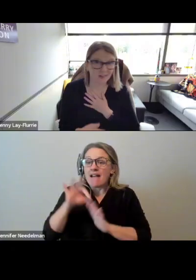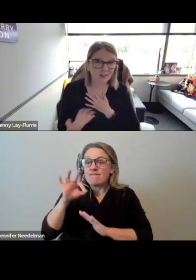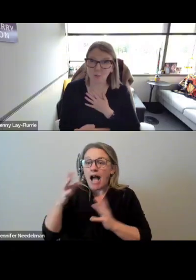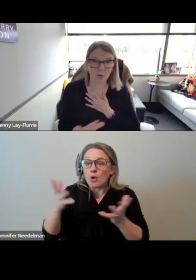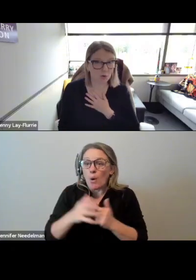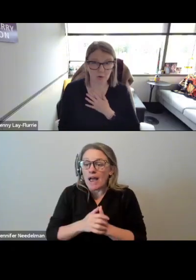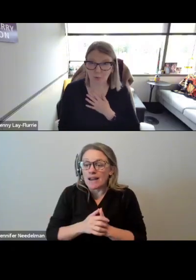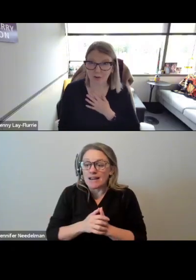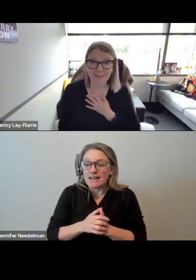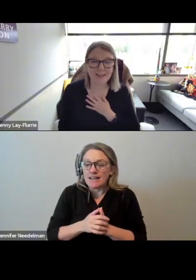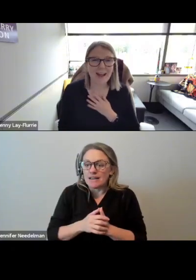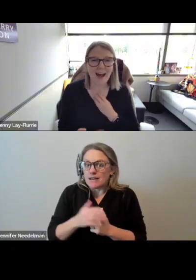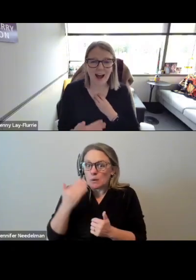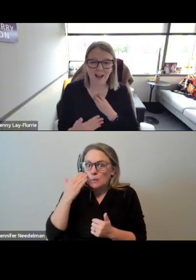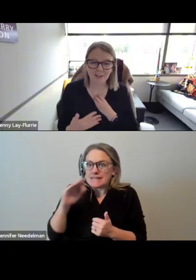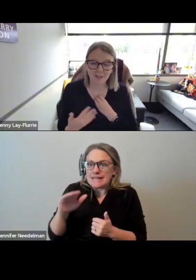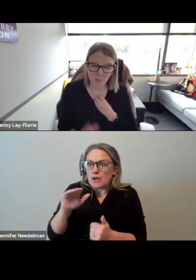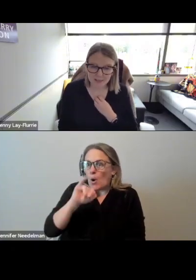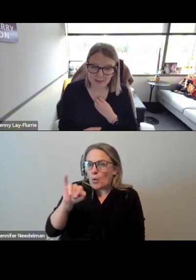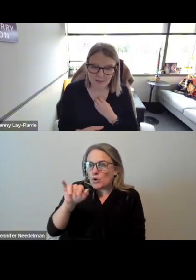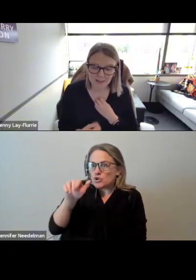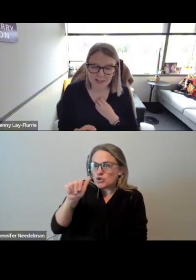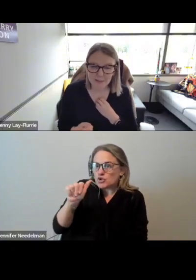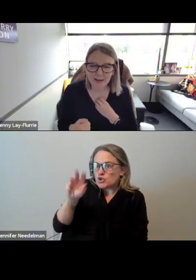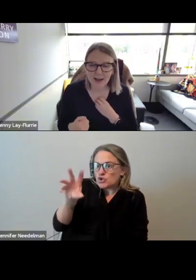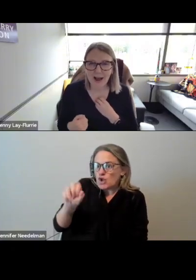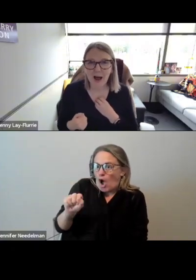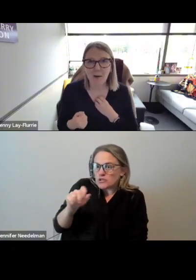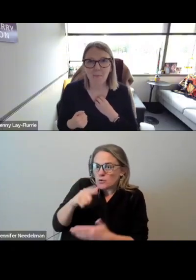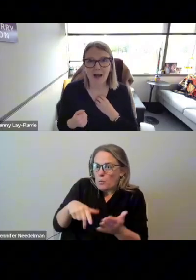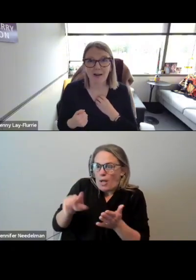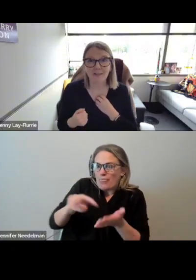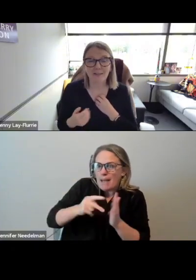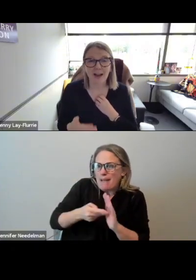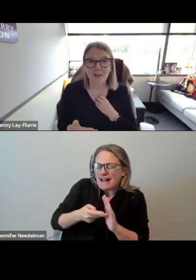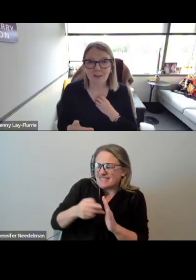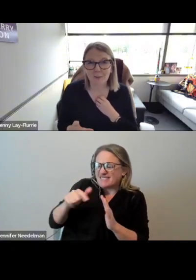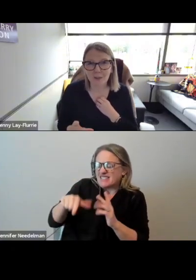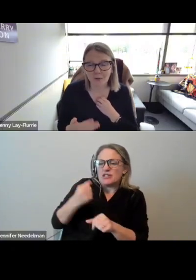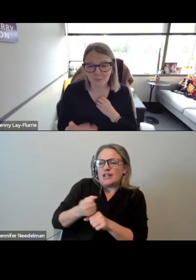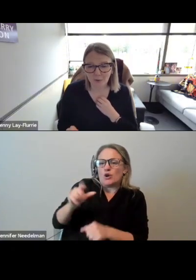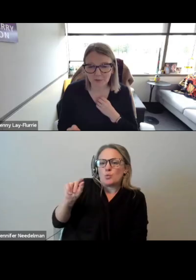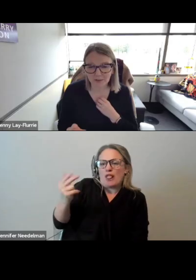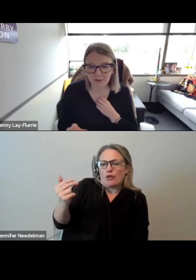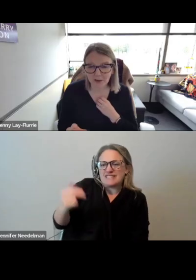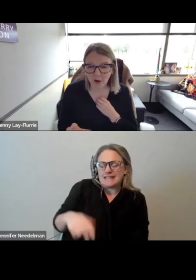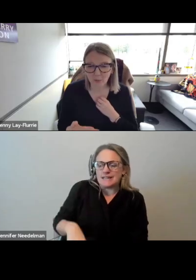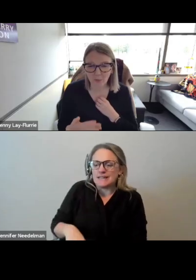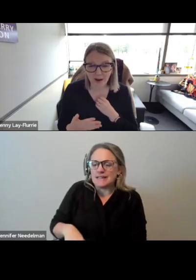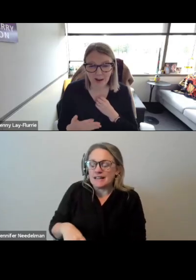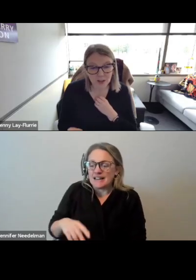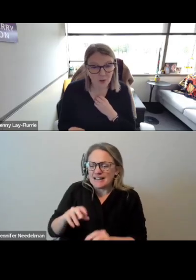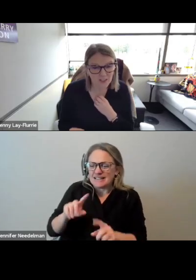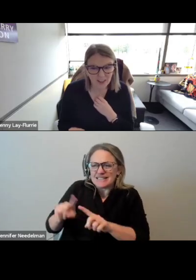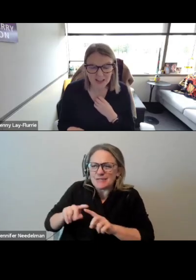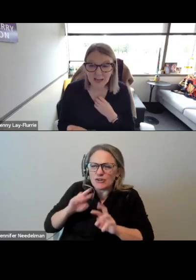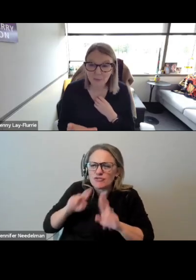we didn't know what JAWS was. This is 2013. And actually some of the responses I got were actually quite funny.